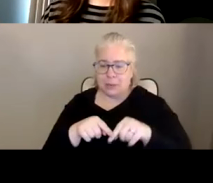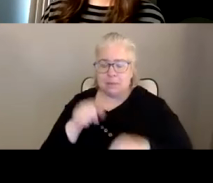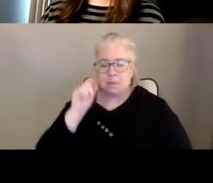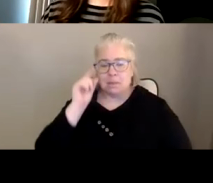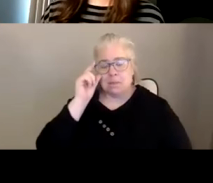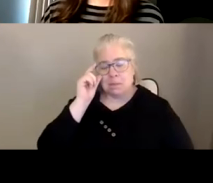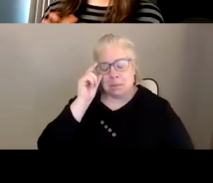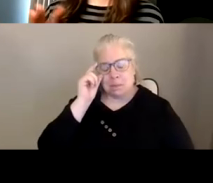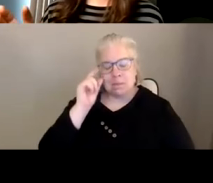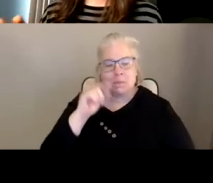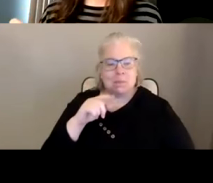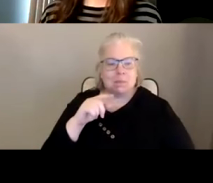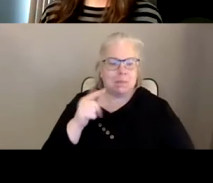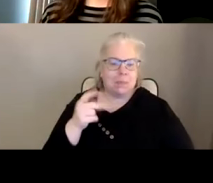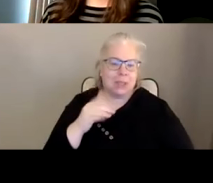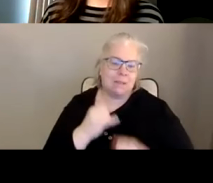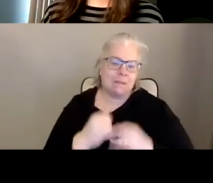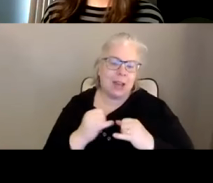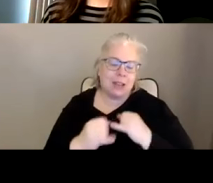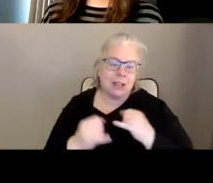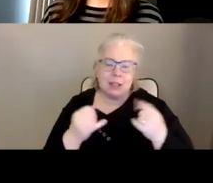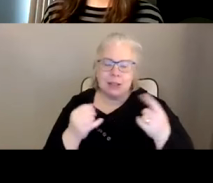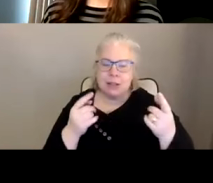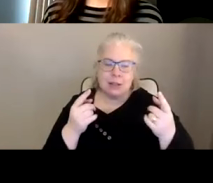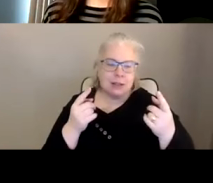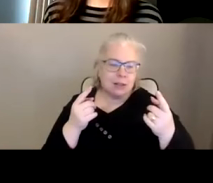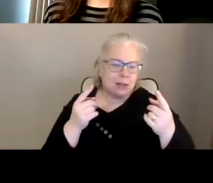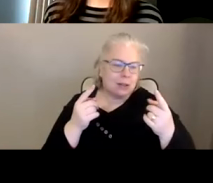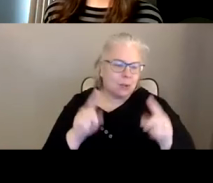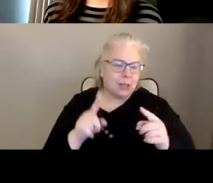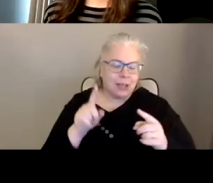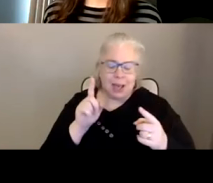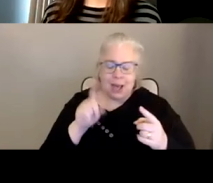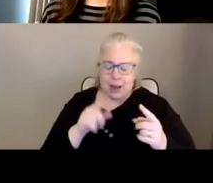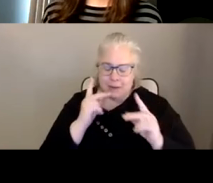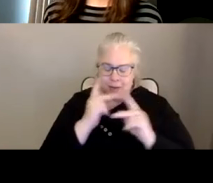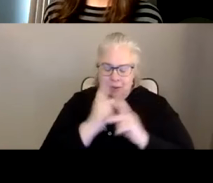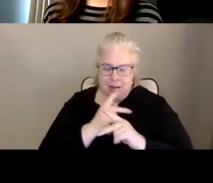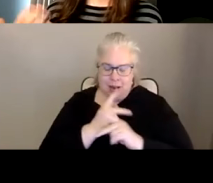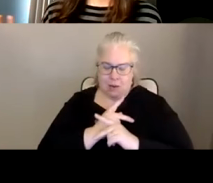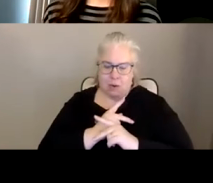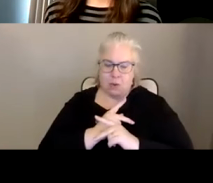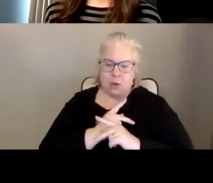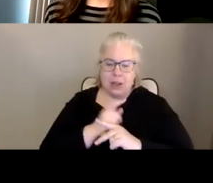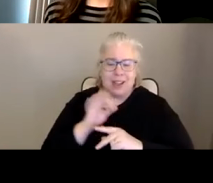And then finally, as we looked through all of that we also had to take a look and see if there were any images